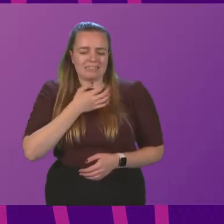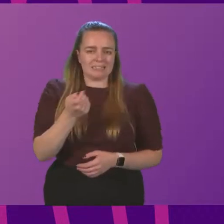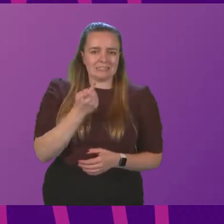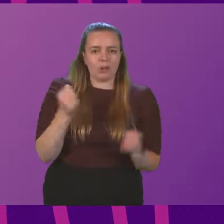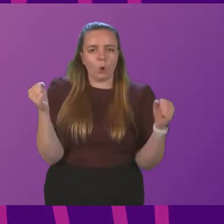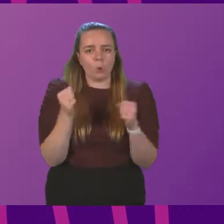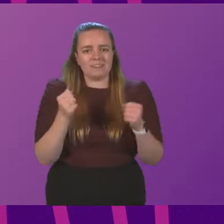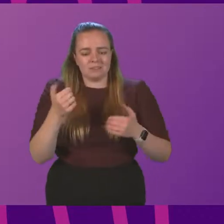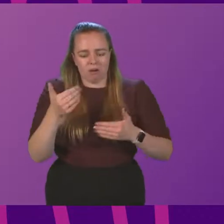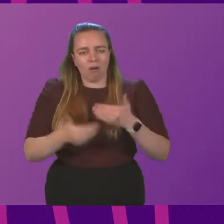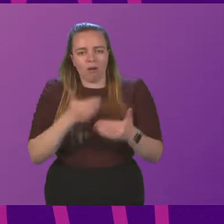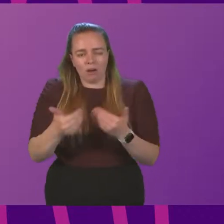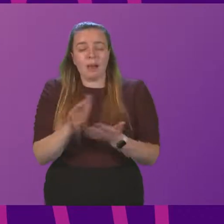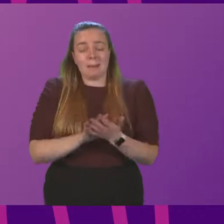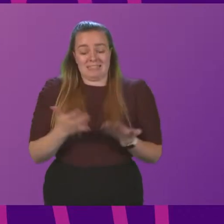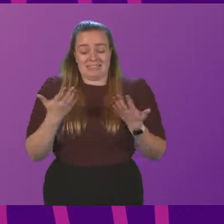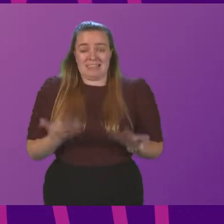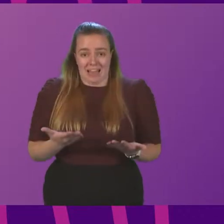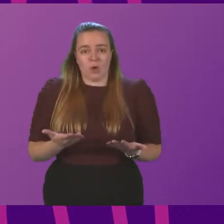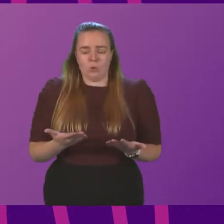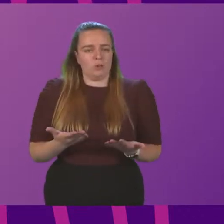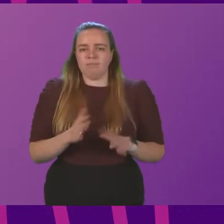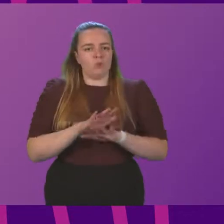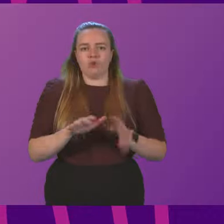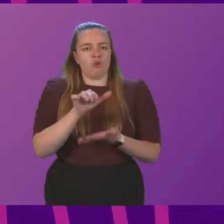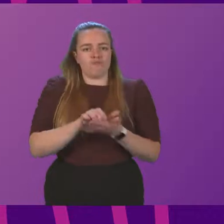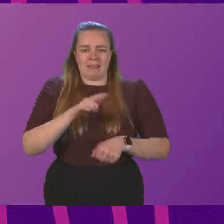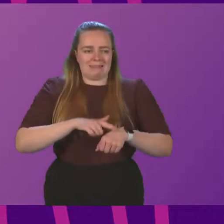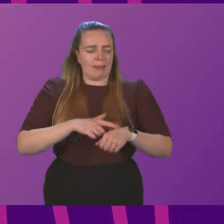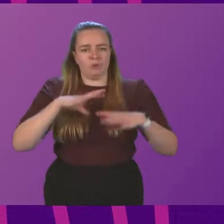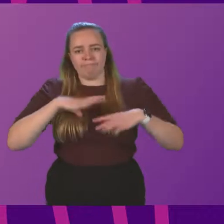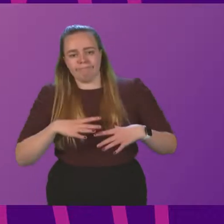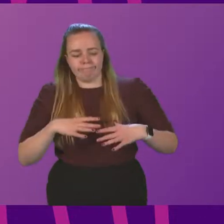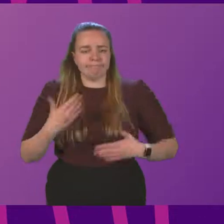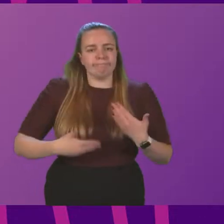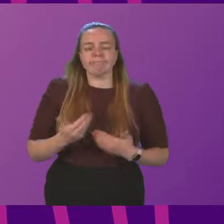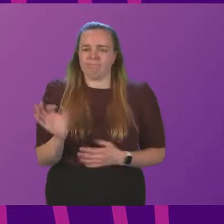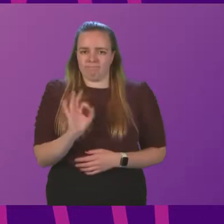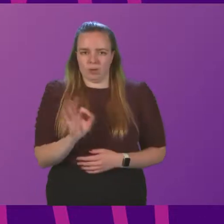progresses mean that now is certainly not the time to relax our approach. We all need to redouble our